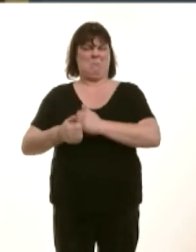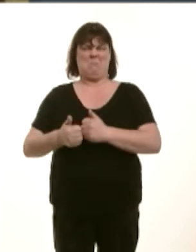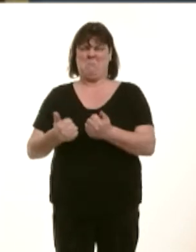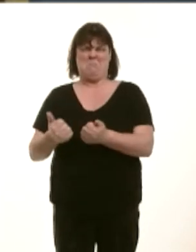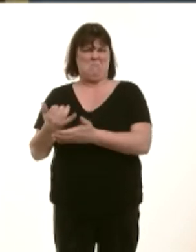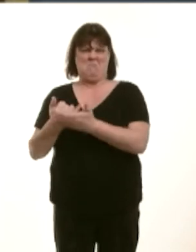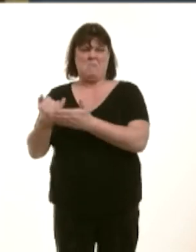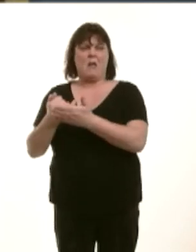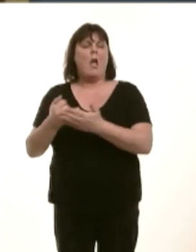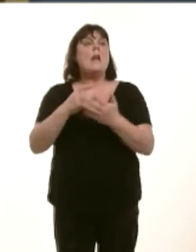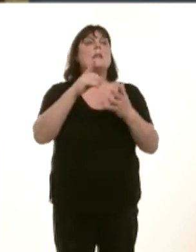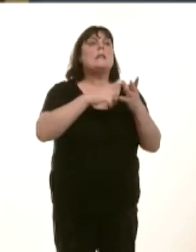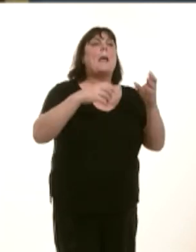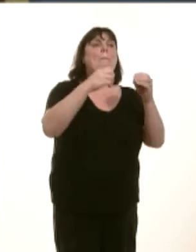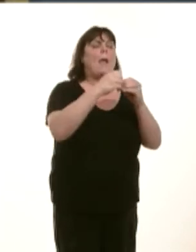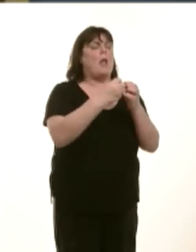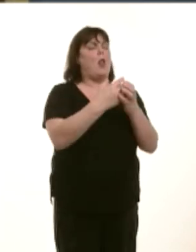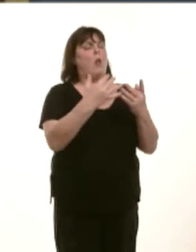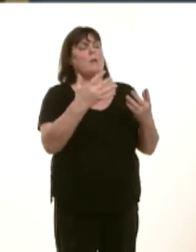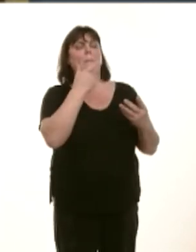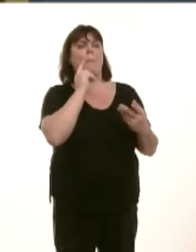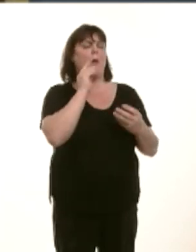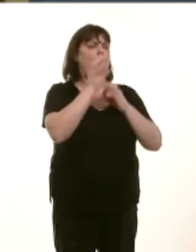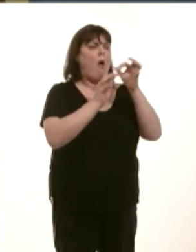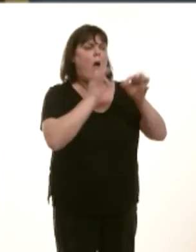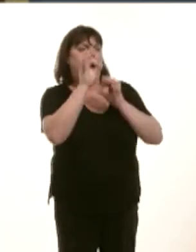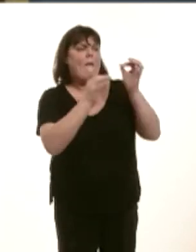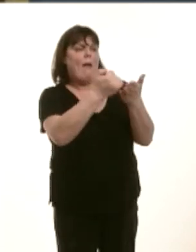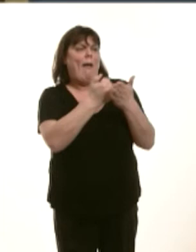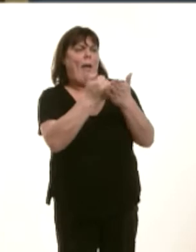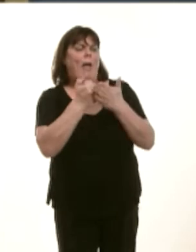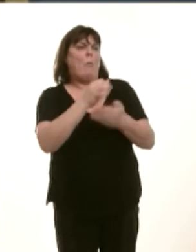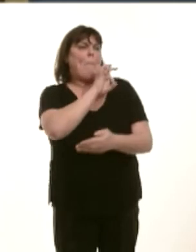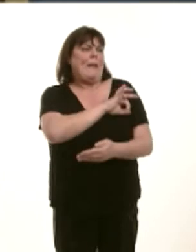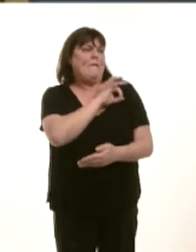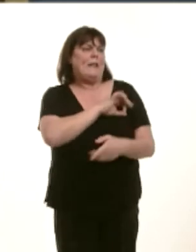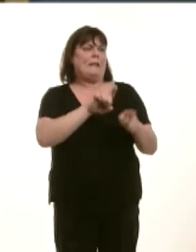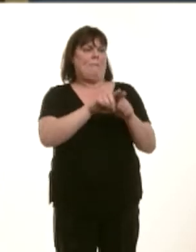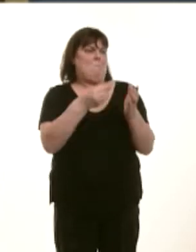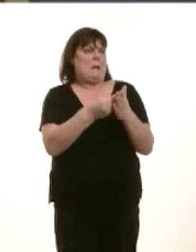with cases of benefit and welfare-related problems. Nevertheless, the report does highlight